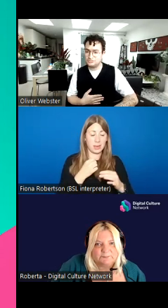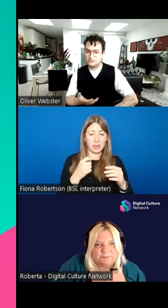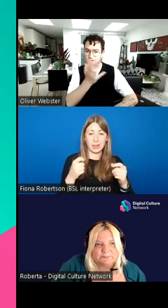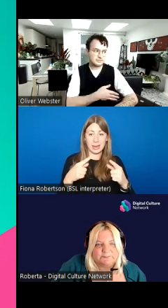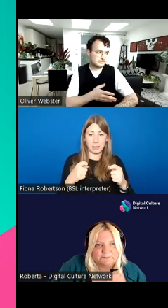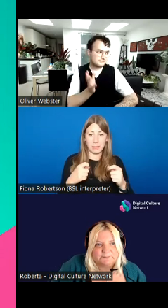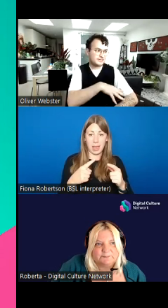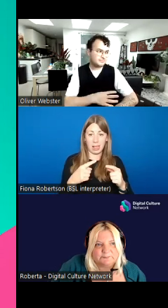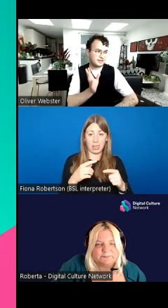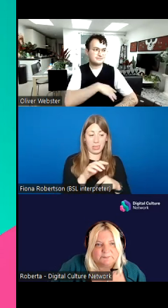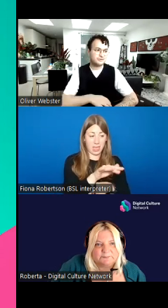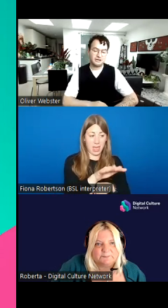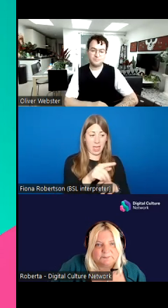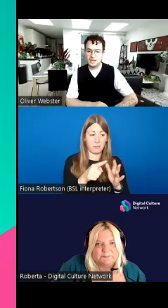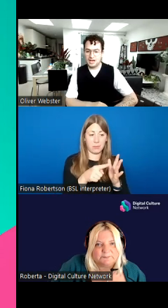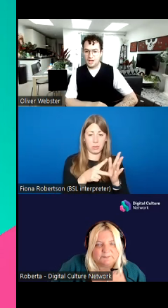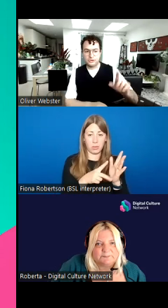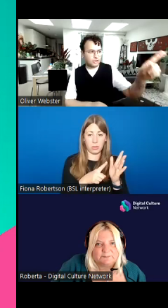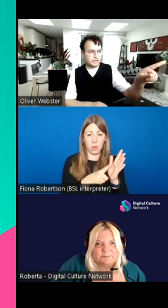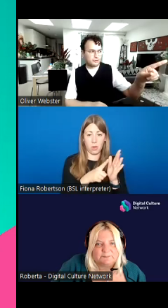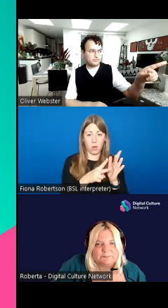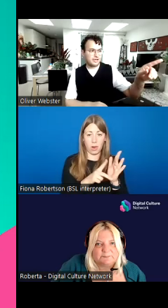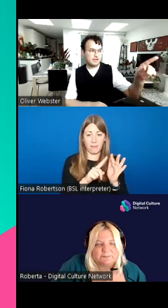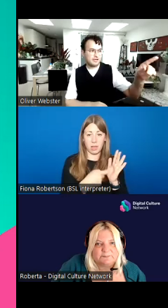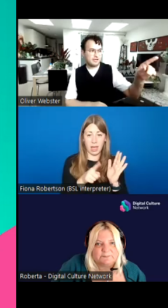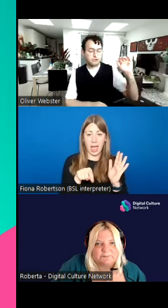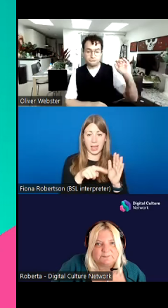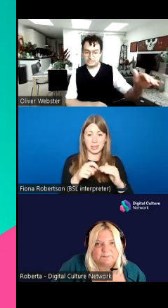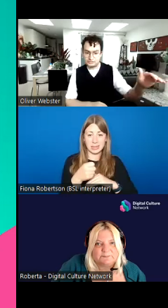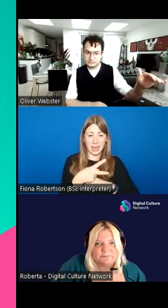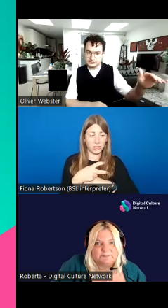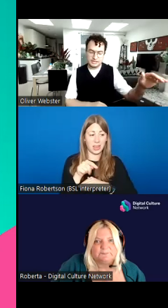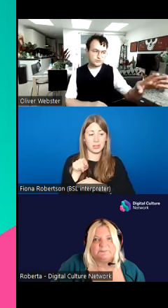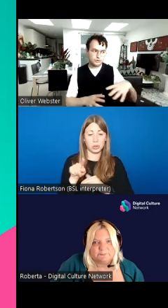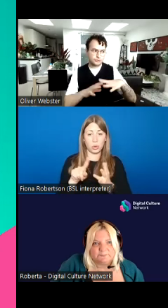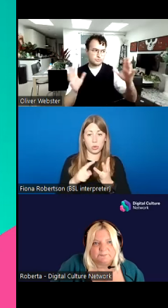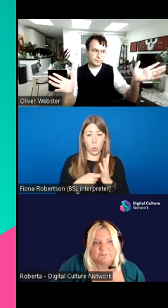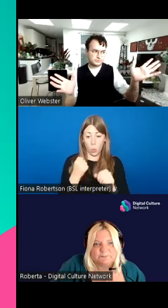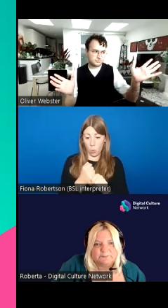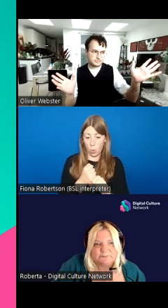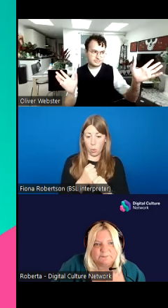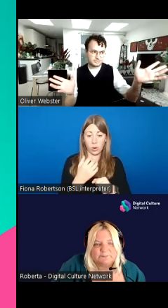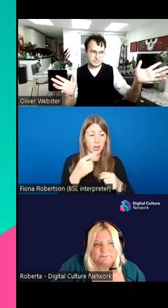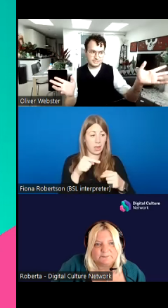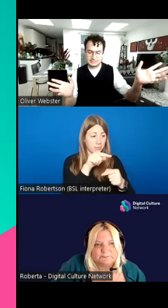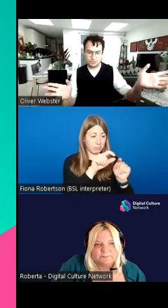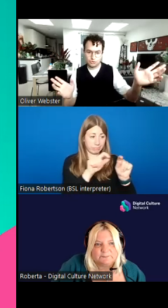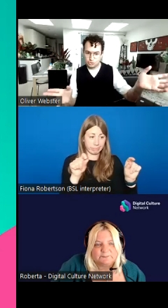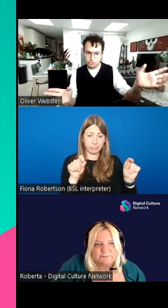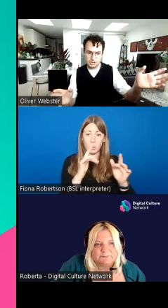We've got Twitter, Facebook, Instagram. We've got a link on there for our resources. If you go to the website, which is stagetext.org,